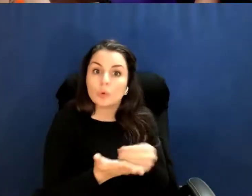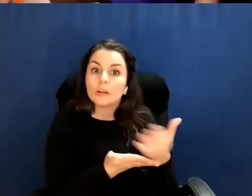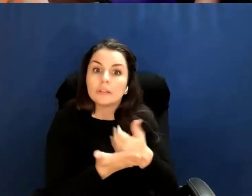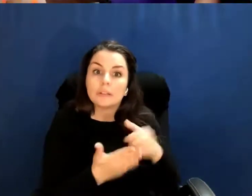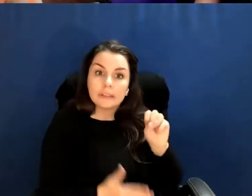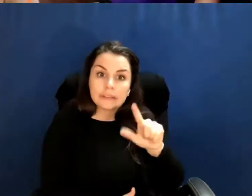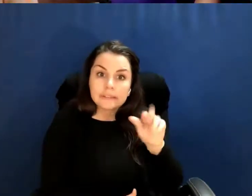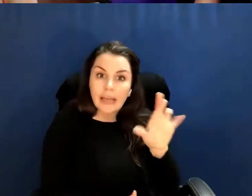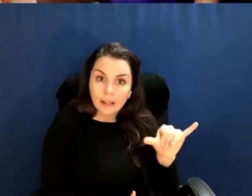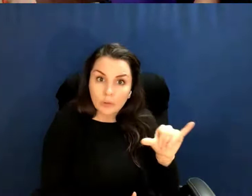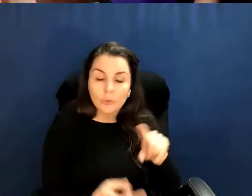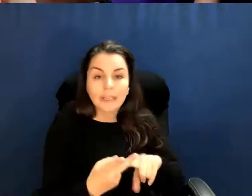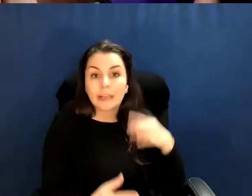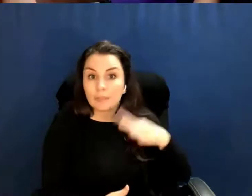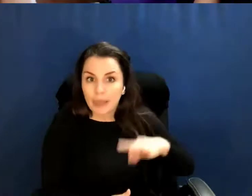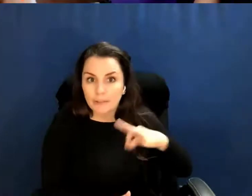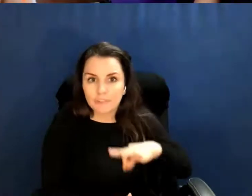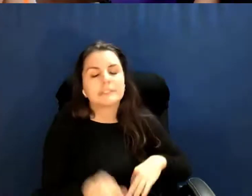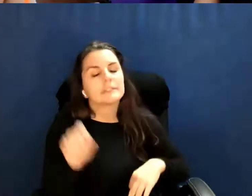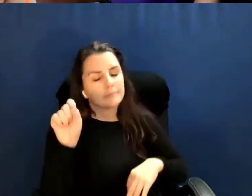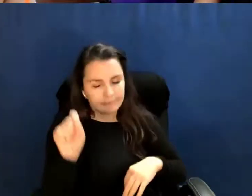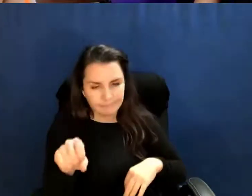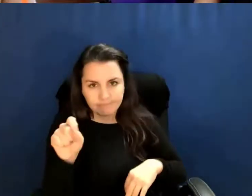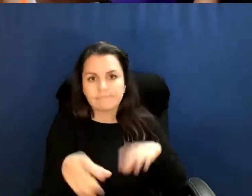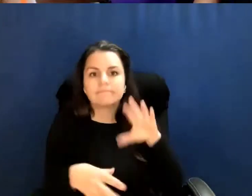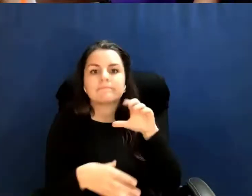That's a yes. Lisa Chadwick: Yup.